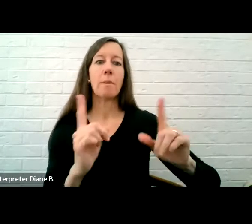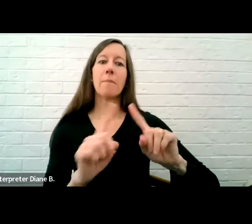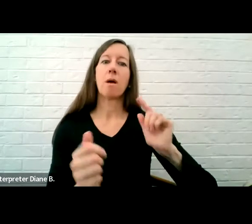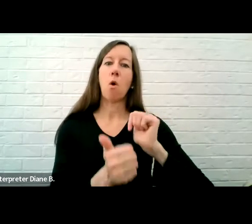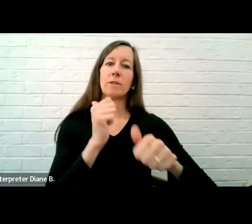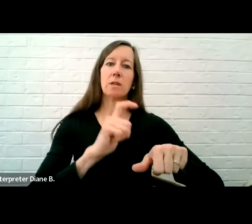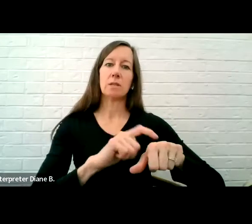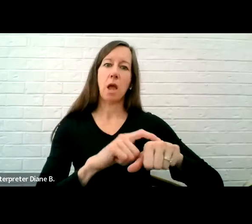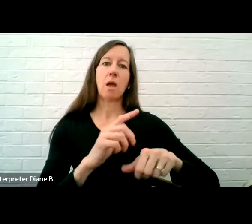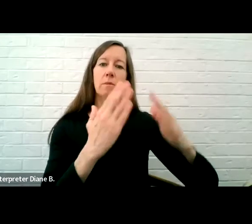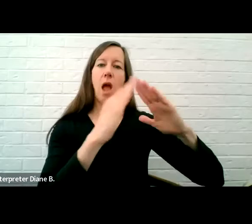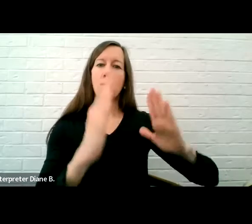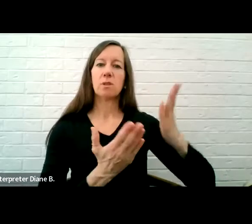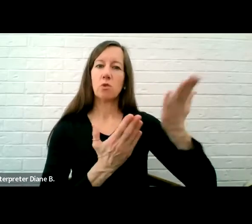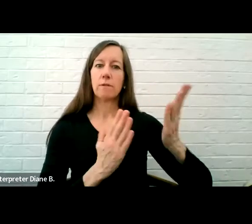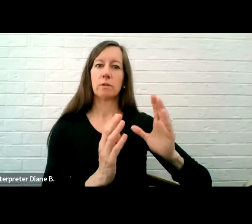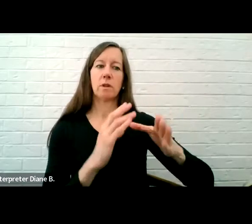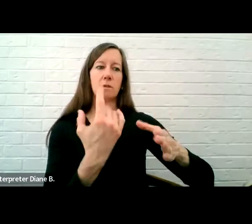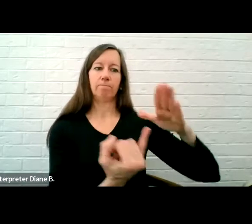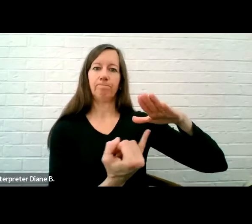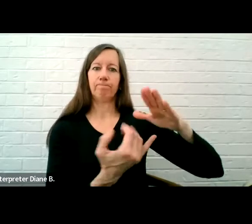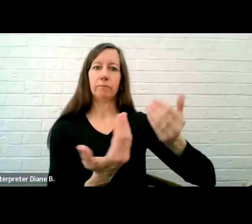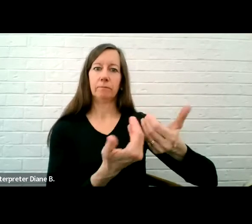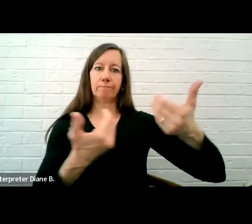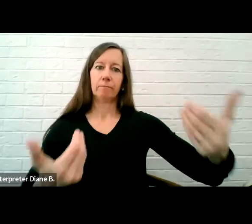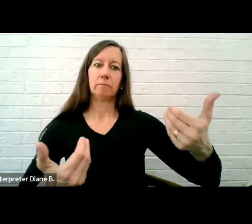Partnerships and stronger collaboration between these systems would enable more